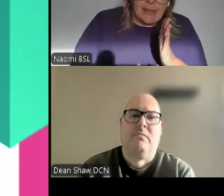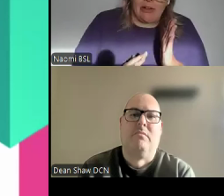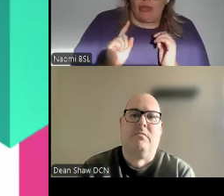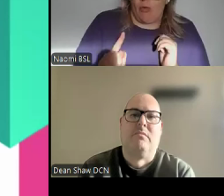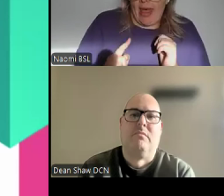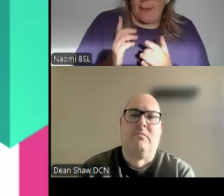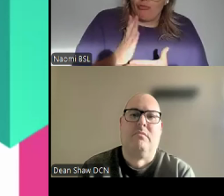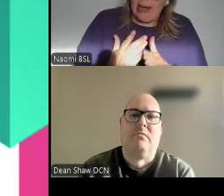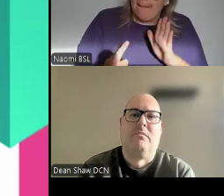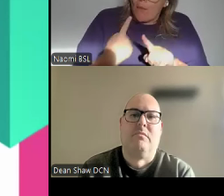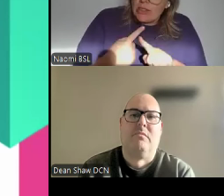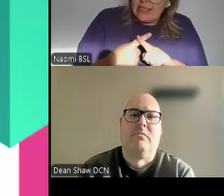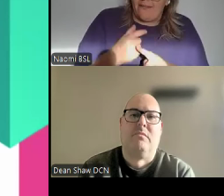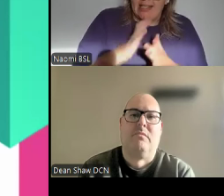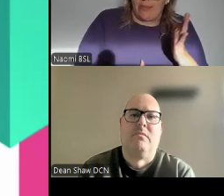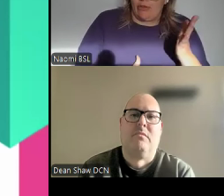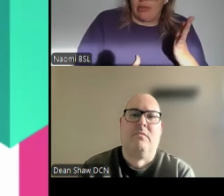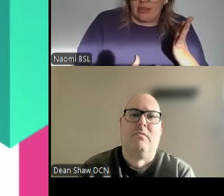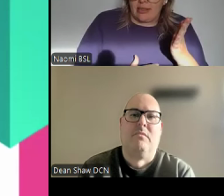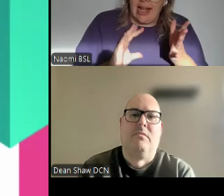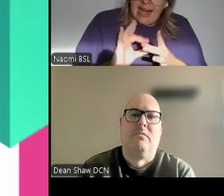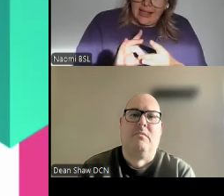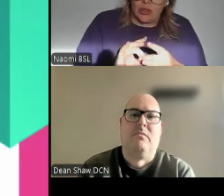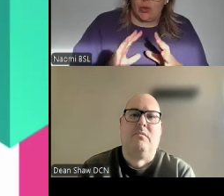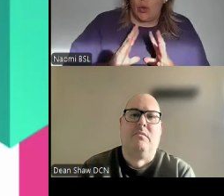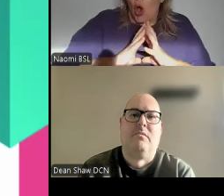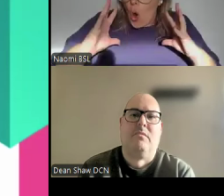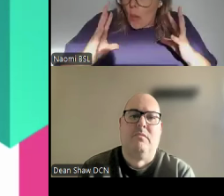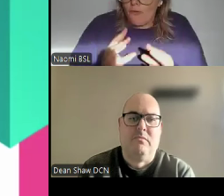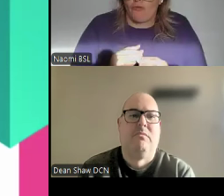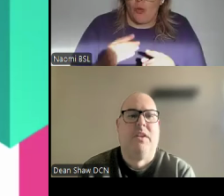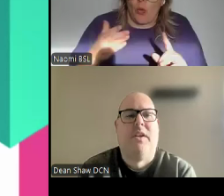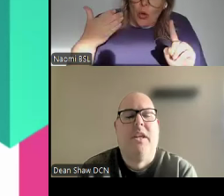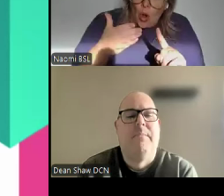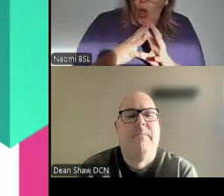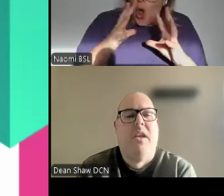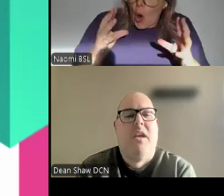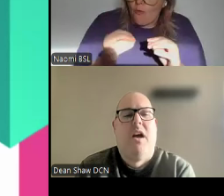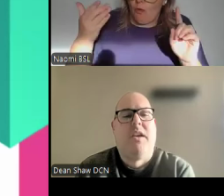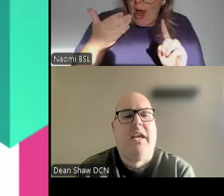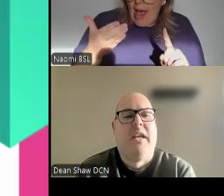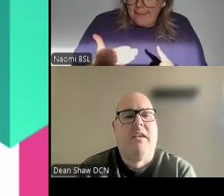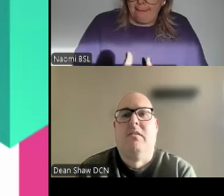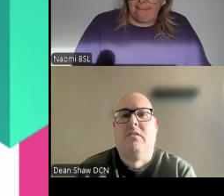that ties in with your overall goals and aims?" Definitely. Yes. Dean, I'm worried.